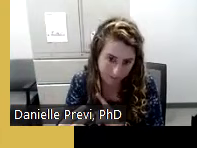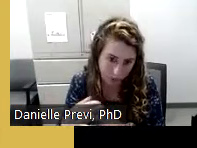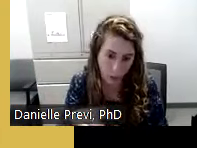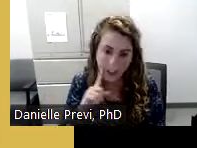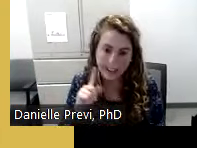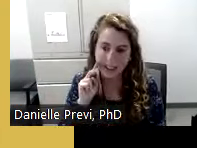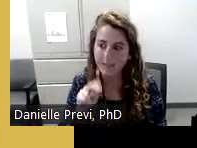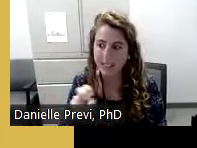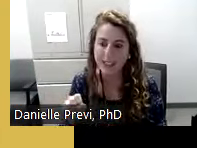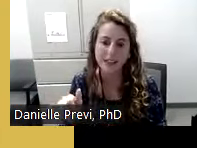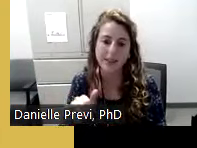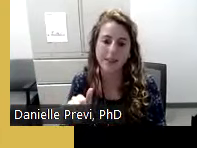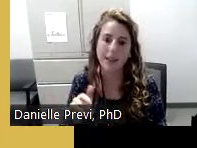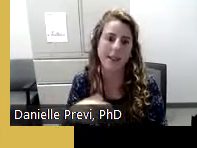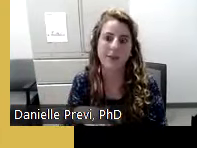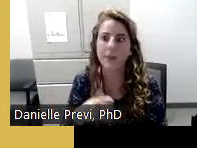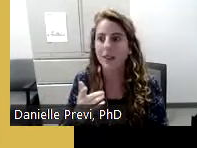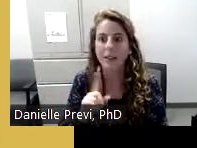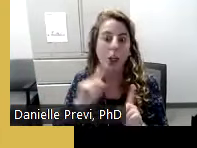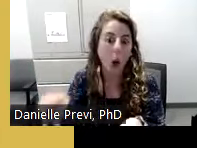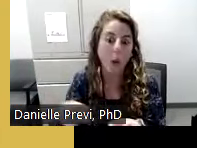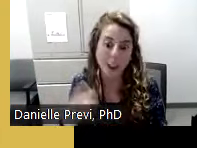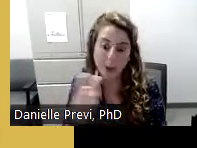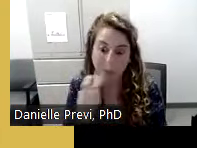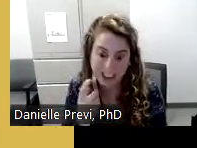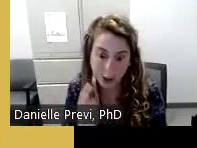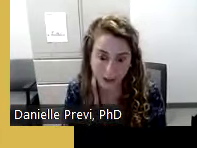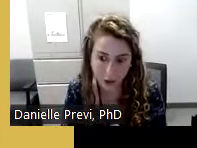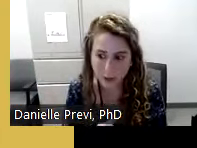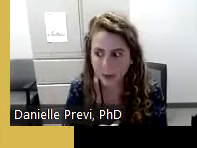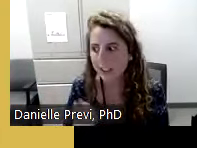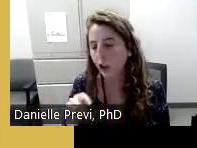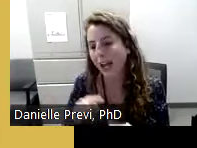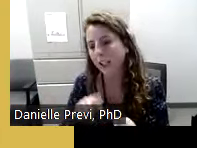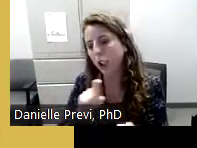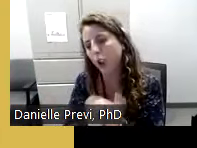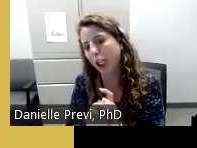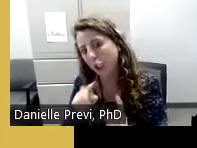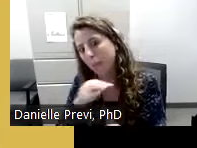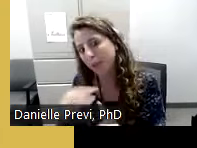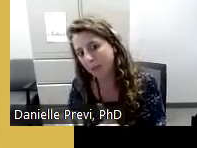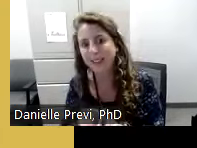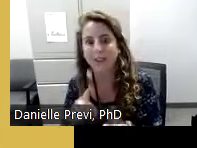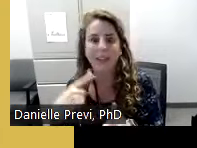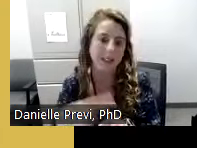It's important to reduce any type of social stigma or a negative connotation to deaf and hard of